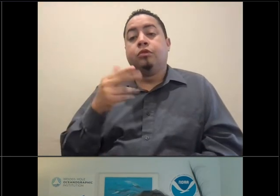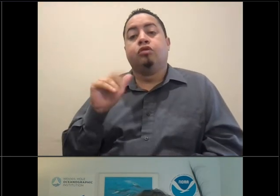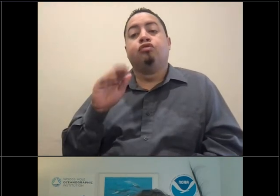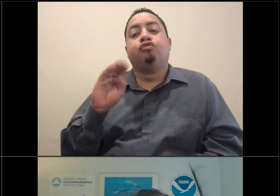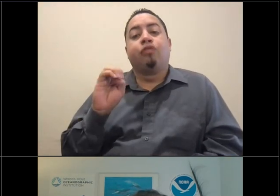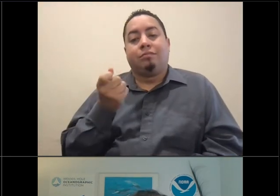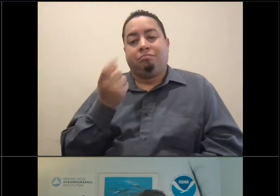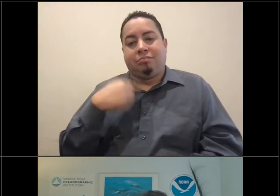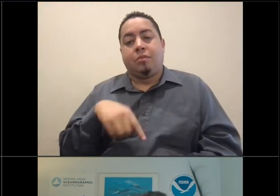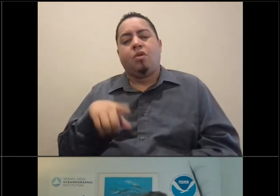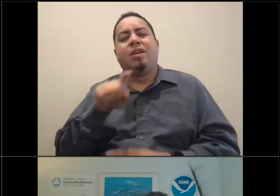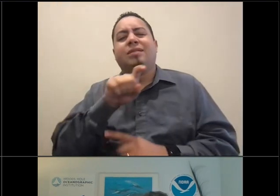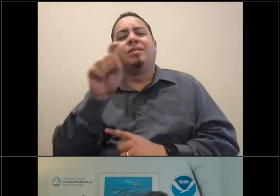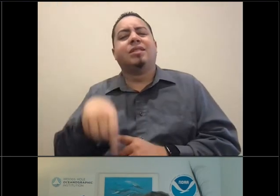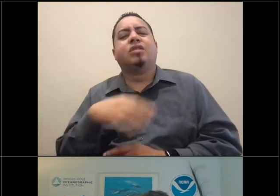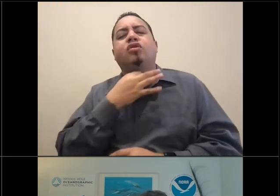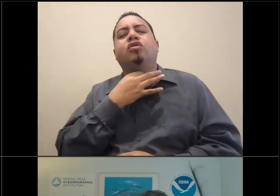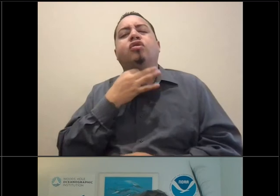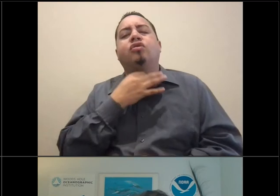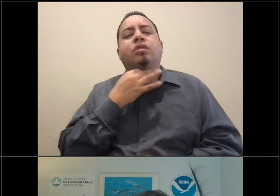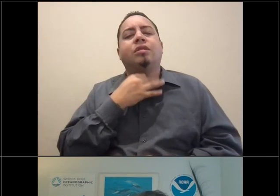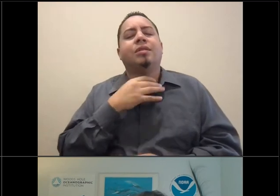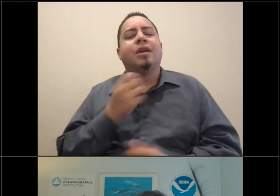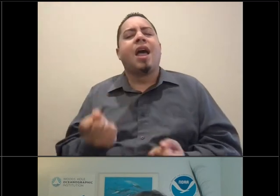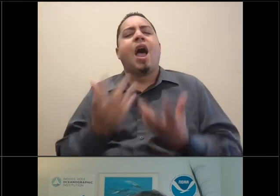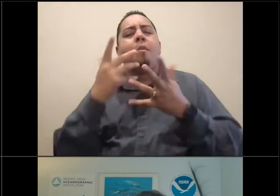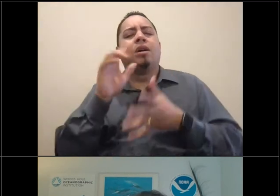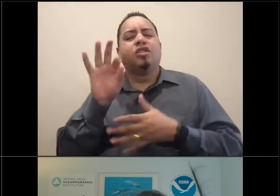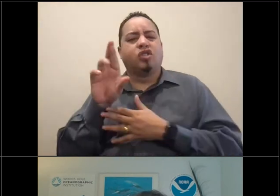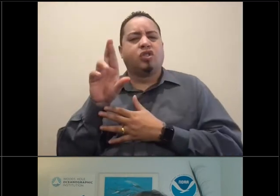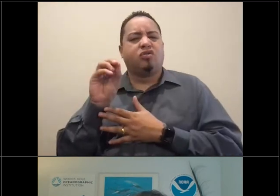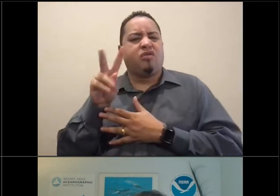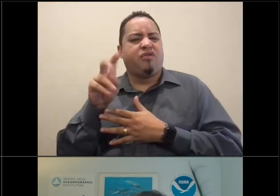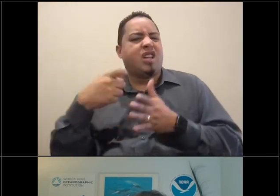but Texas wonders, how much did the ROV cost? That's a great question.